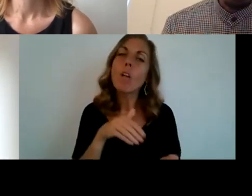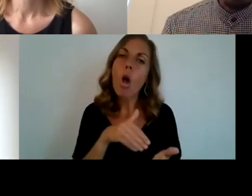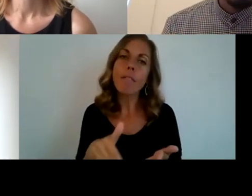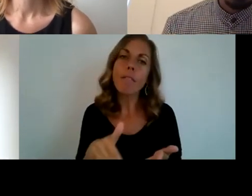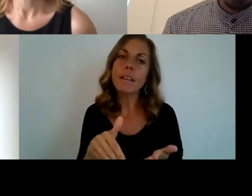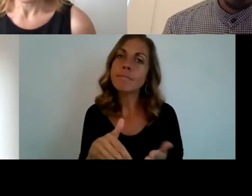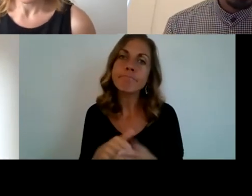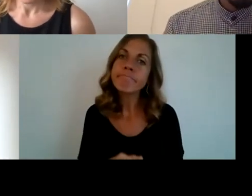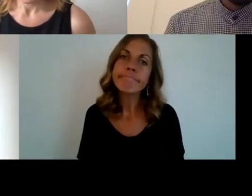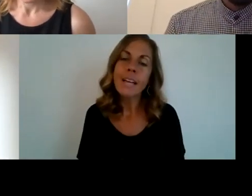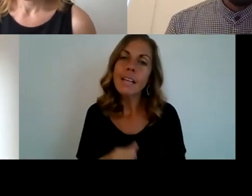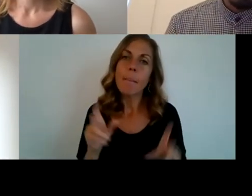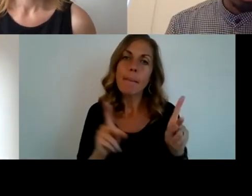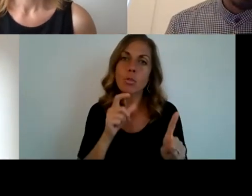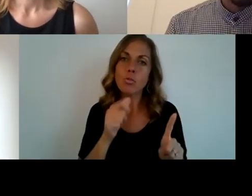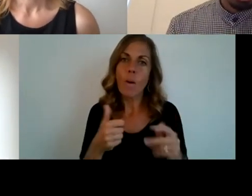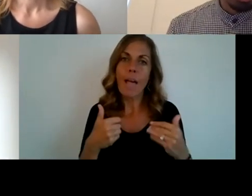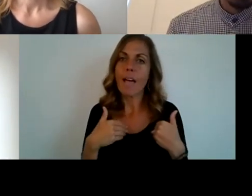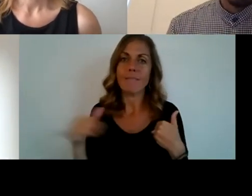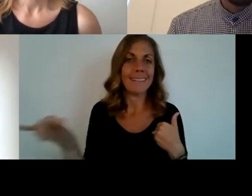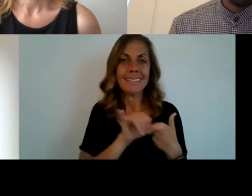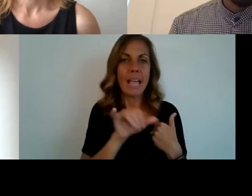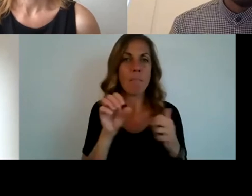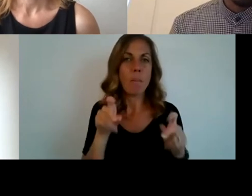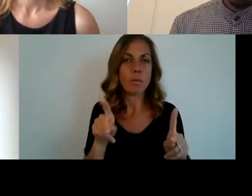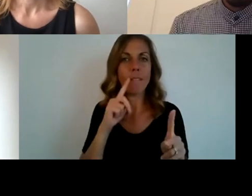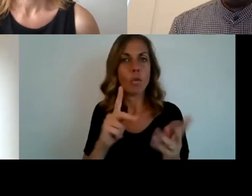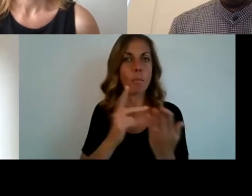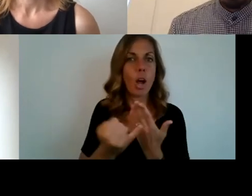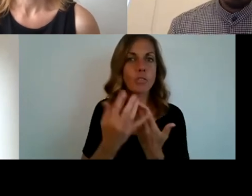same opportunities for projects and to take on things. And I don't want for any parents